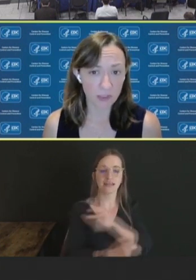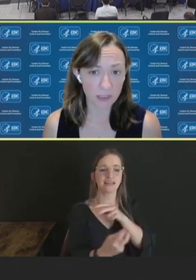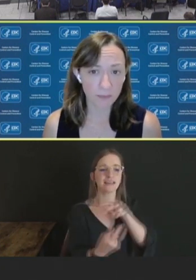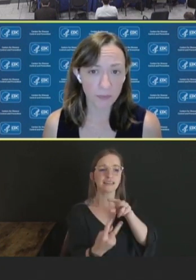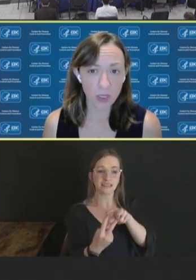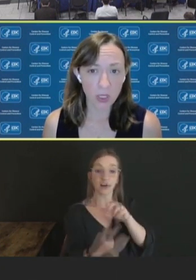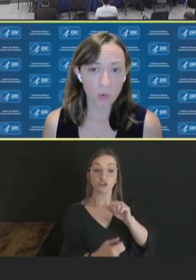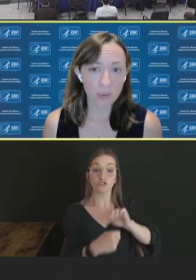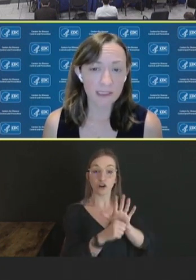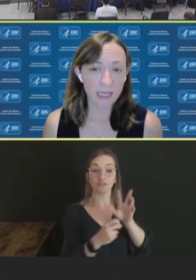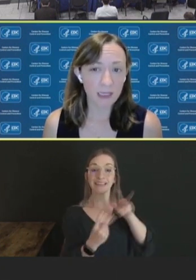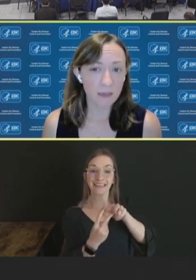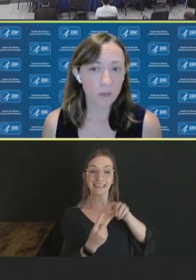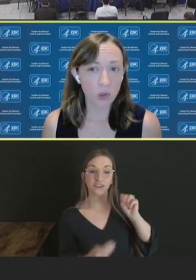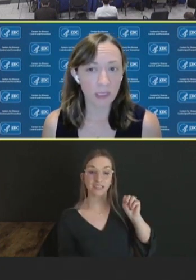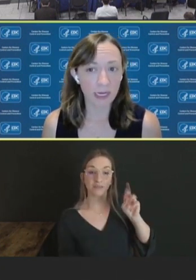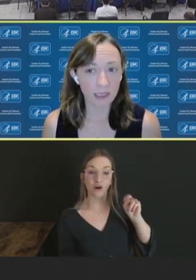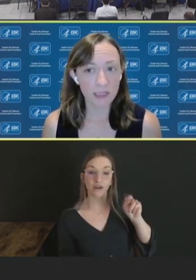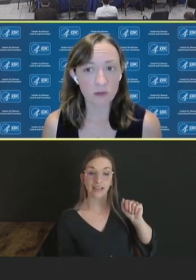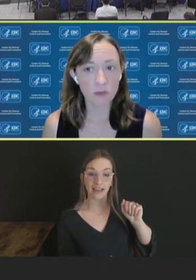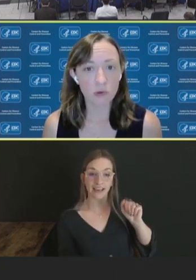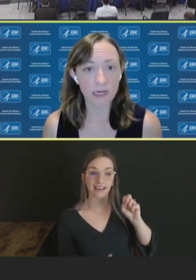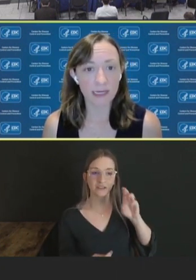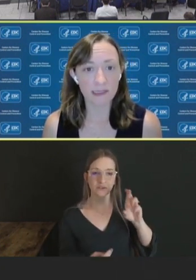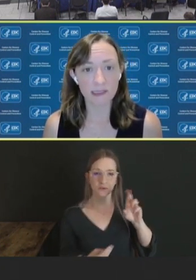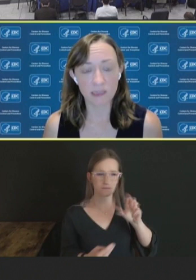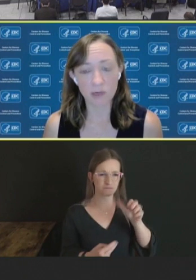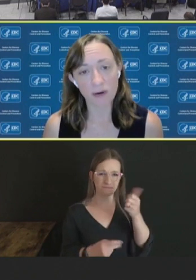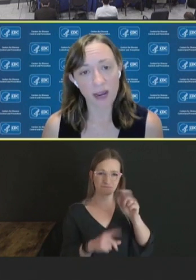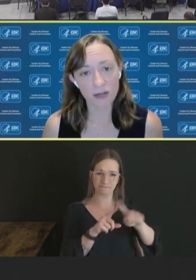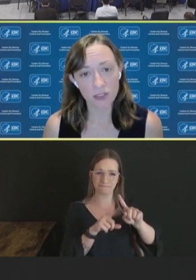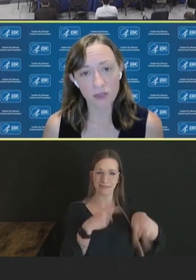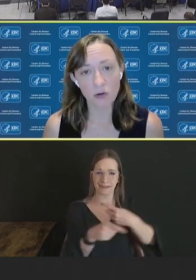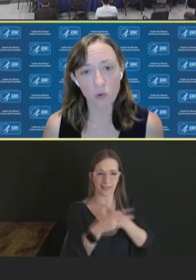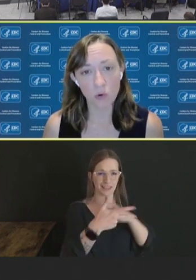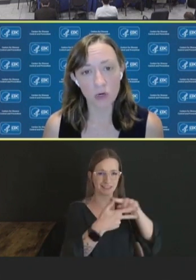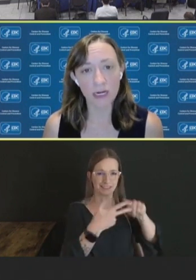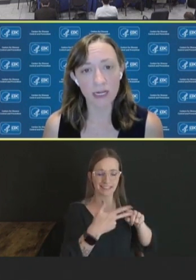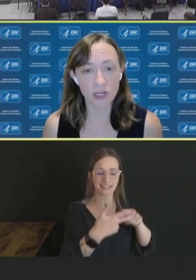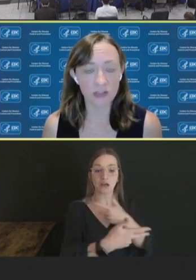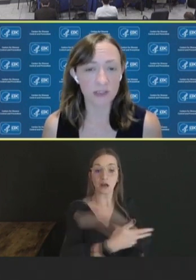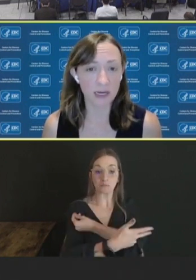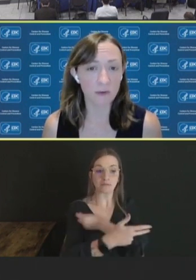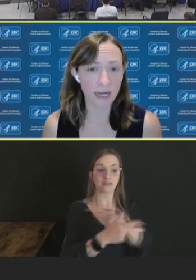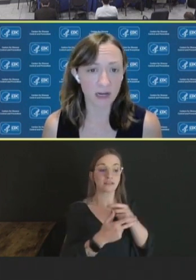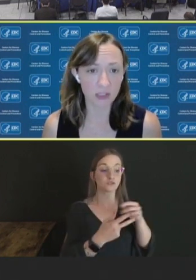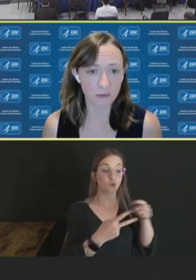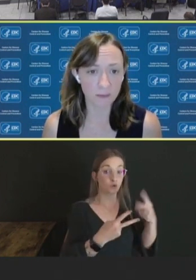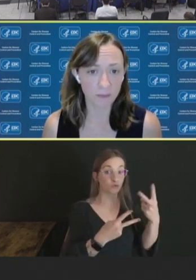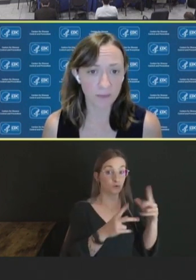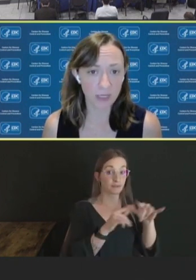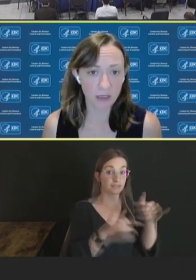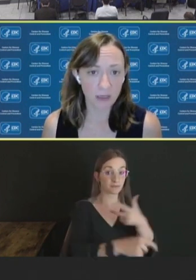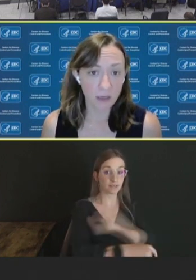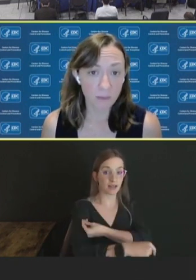booster were slightly more likely to report a systemic reaction or injection site reaction.